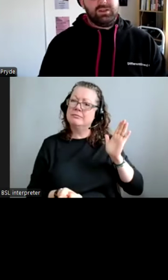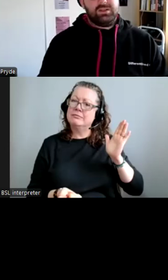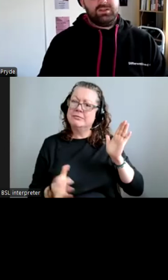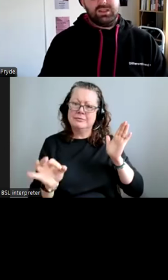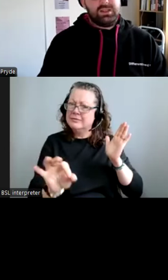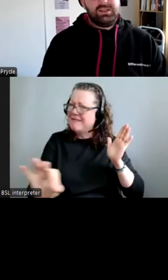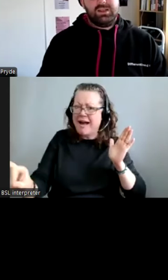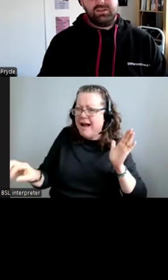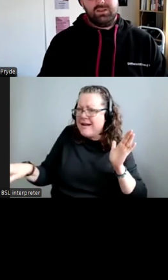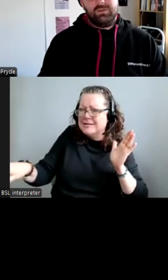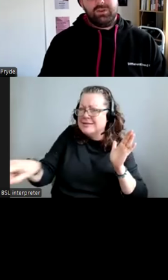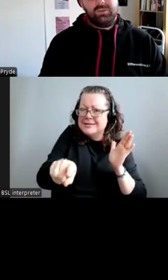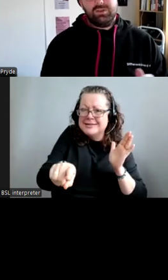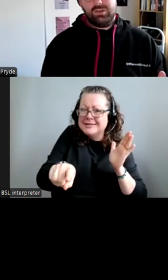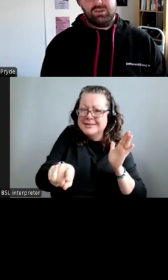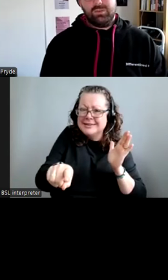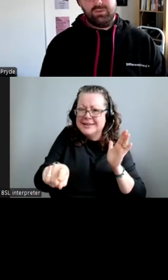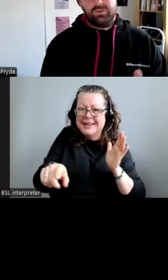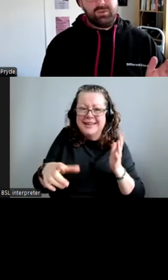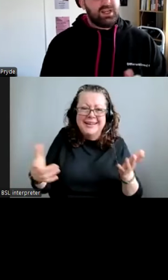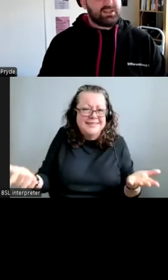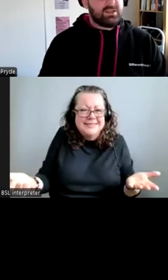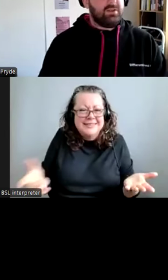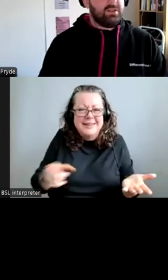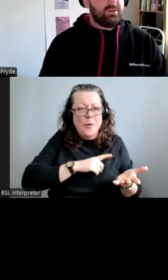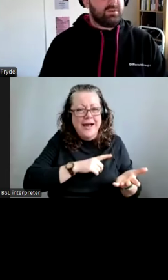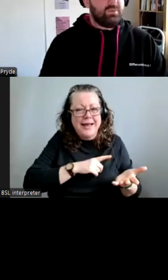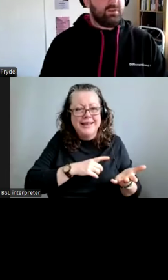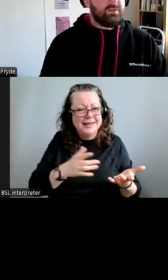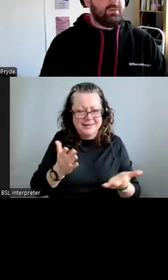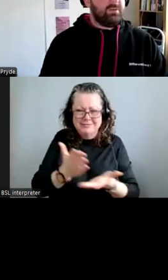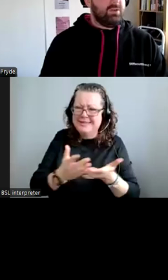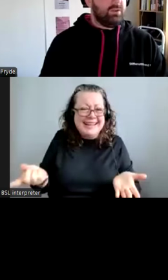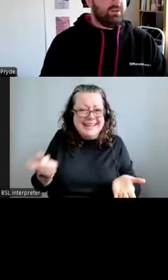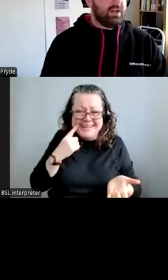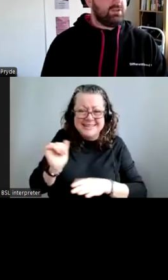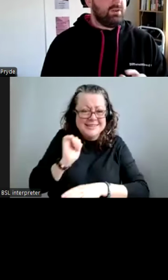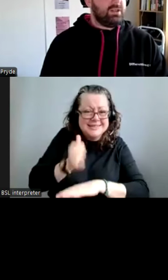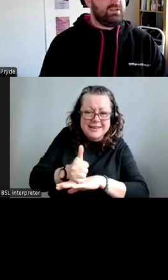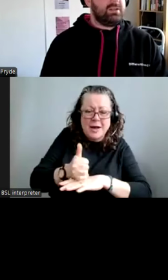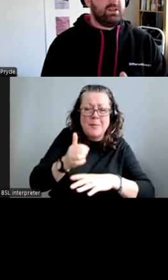When it's just as easy to form a user group or perform an access audit with some of your actual audience